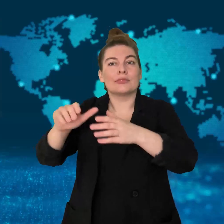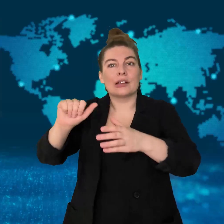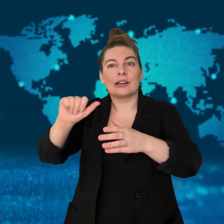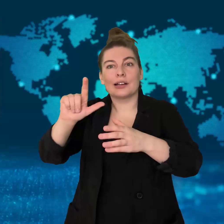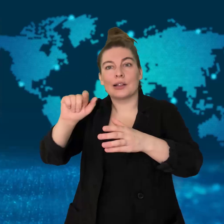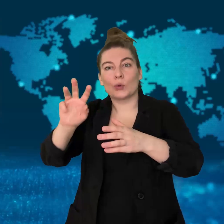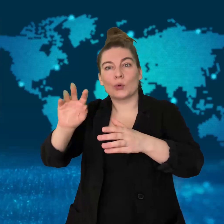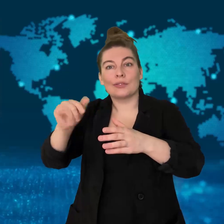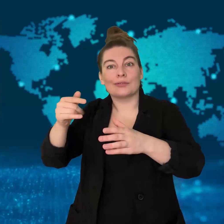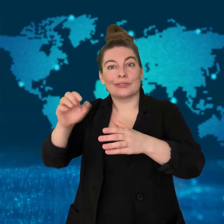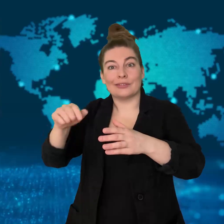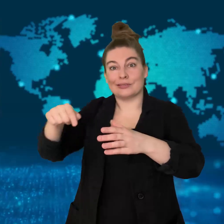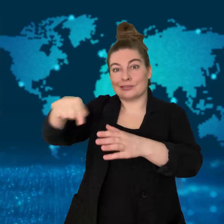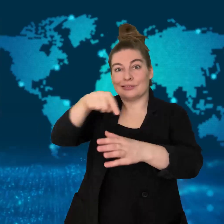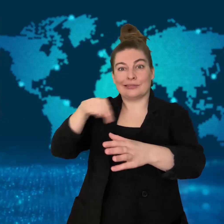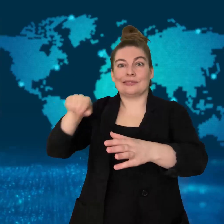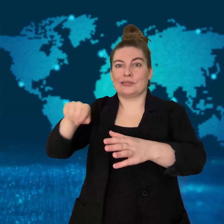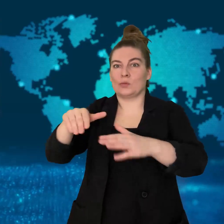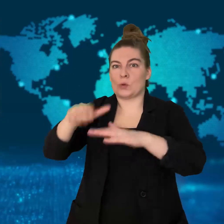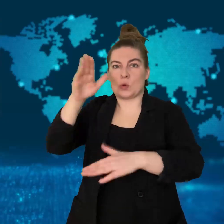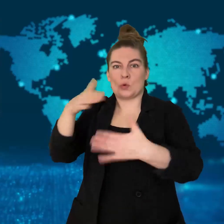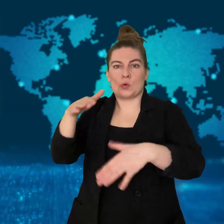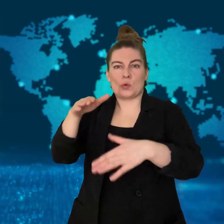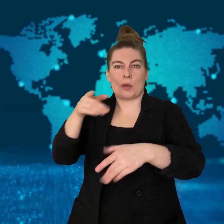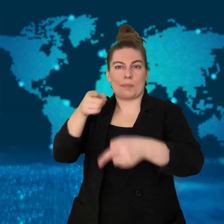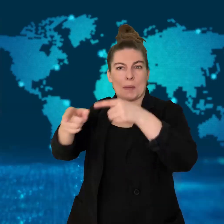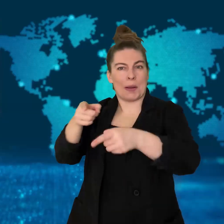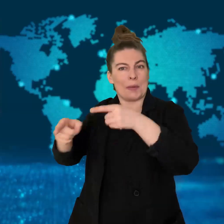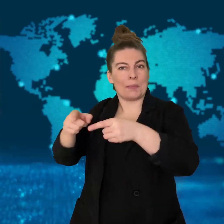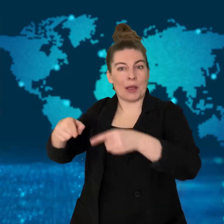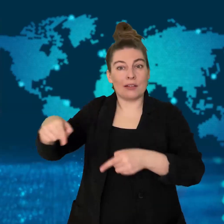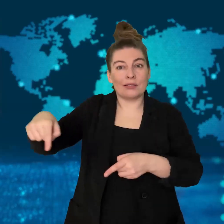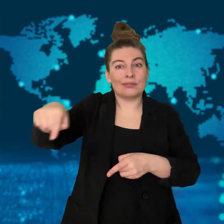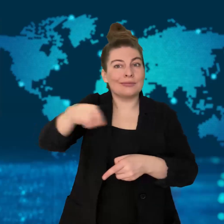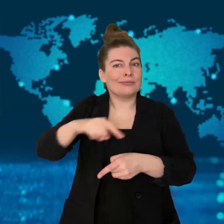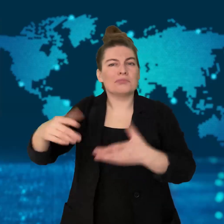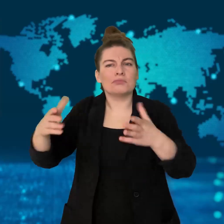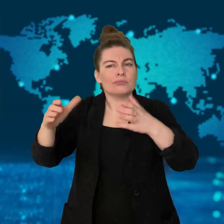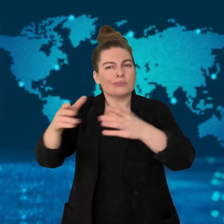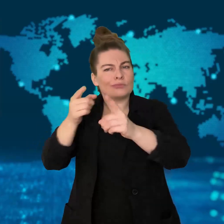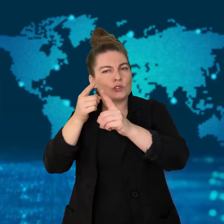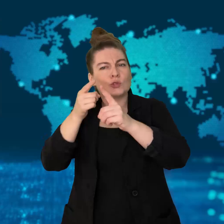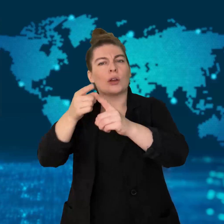The Alawites are a minority group who practice Islam in the country.